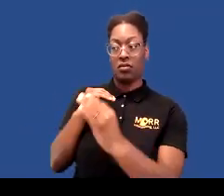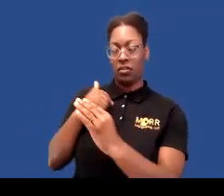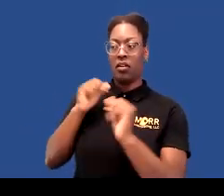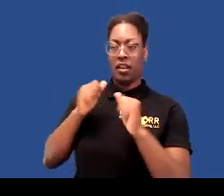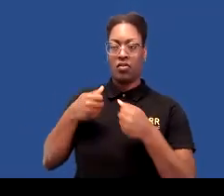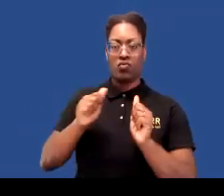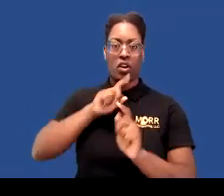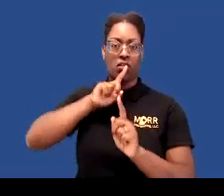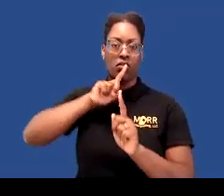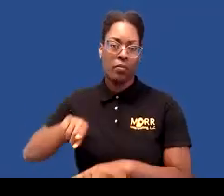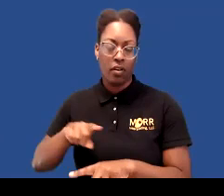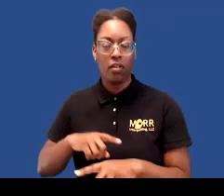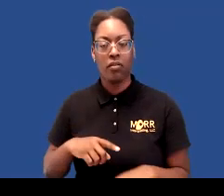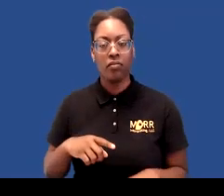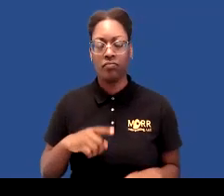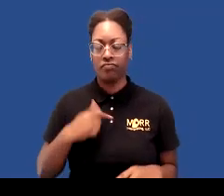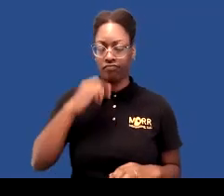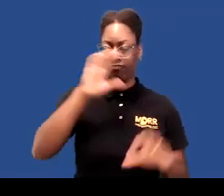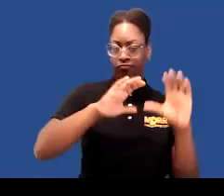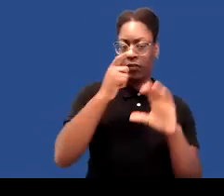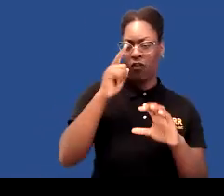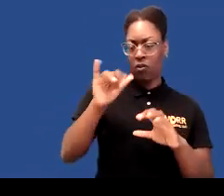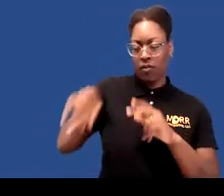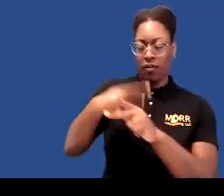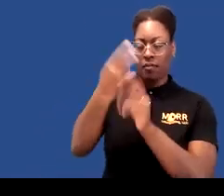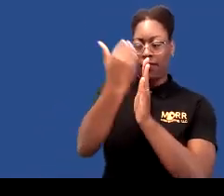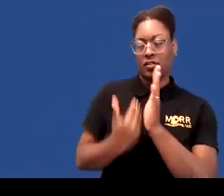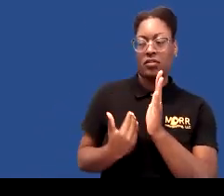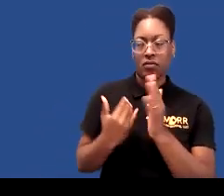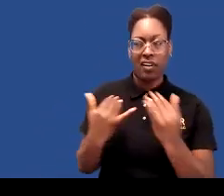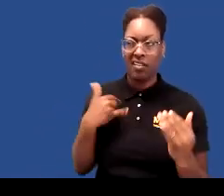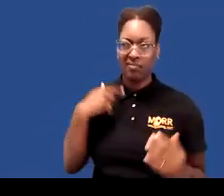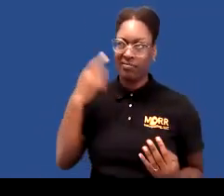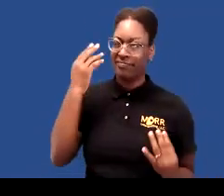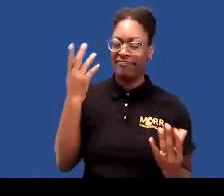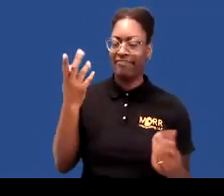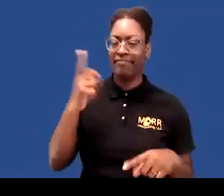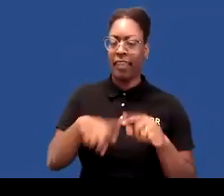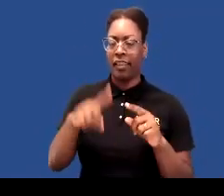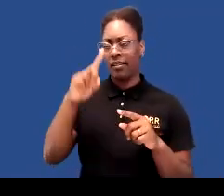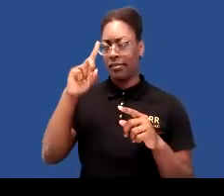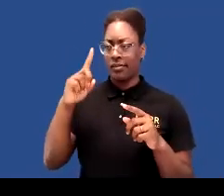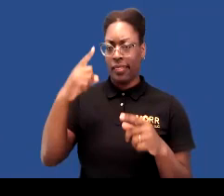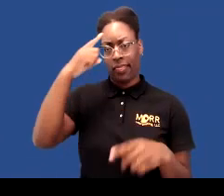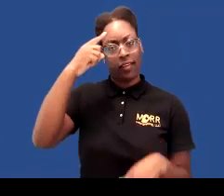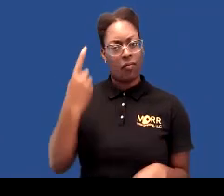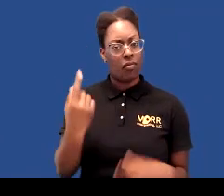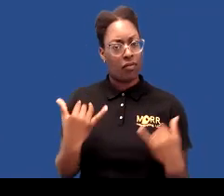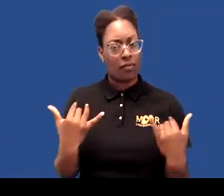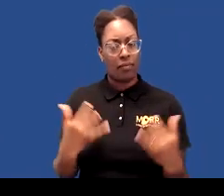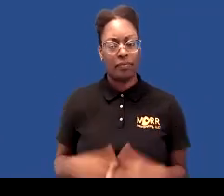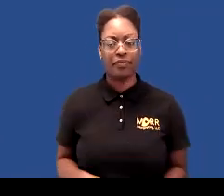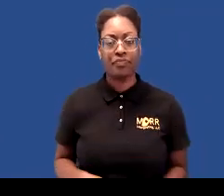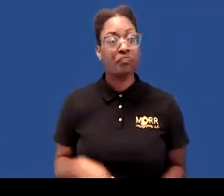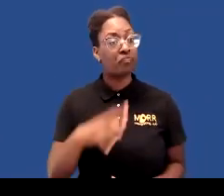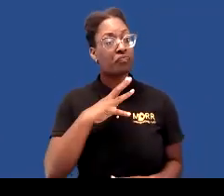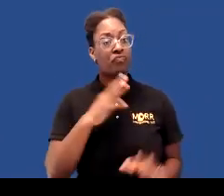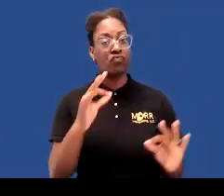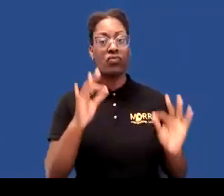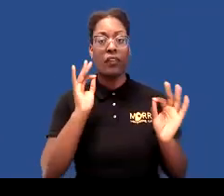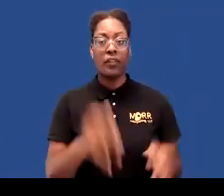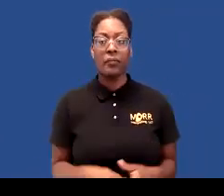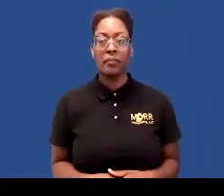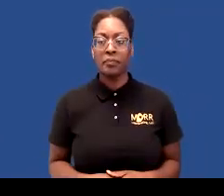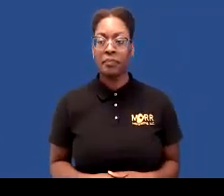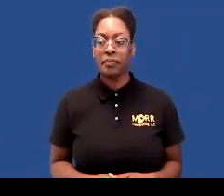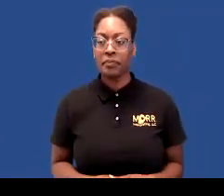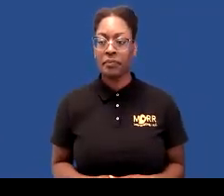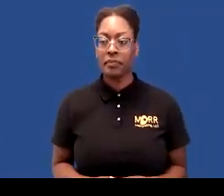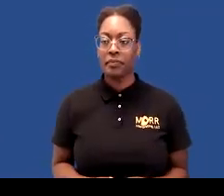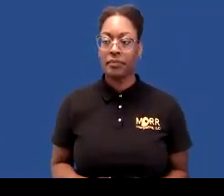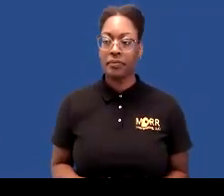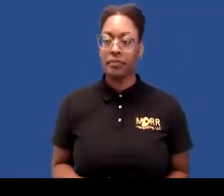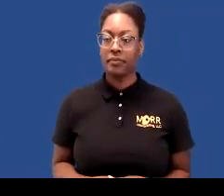[Elle, facilitator]: Yeah, definitely. [Sarah, facilitator]: